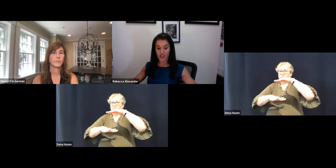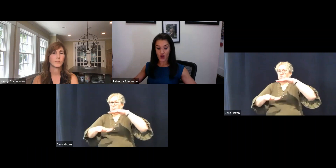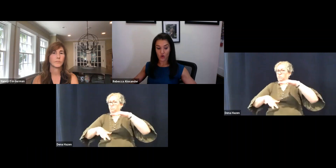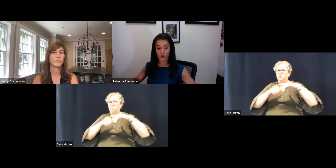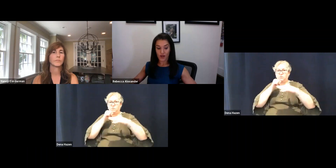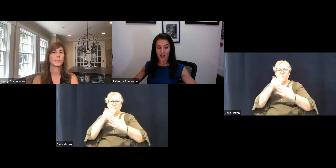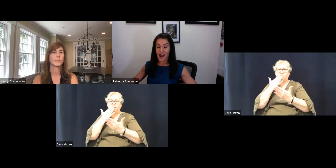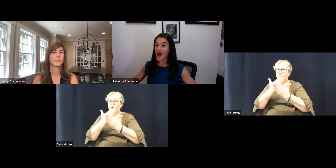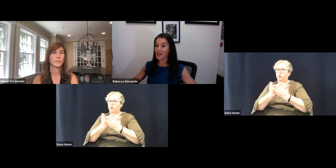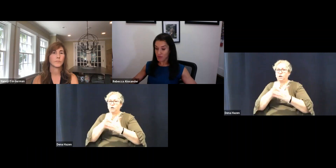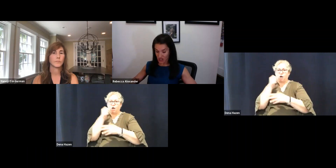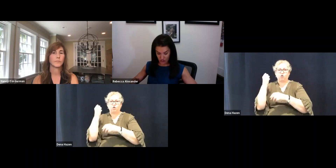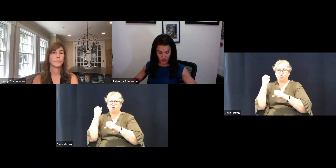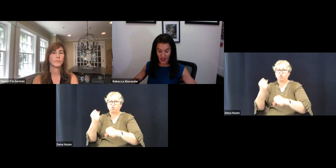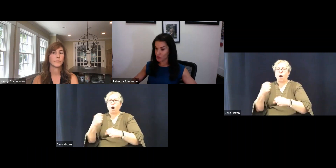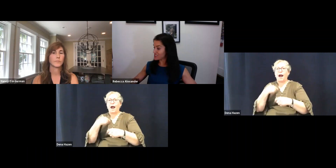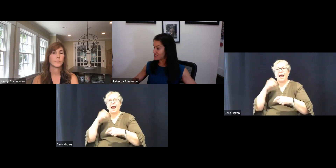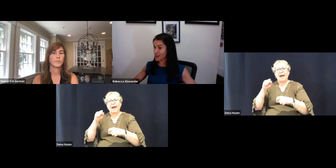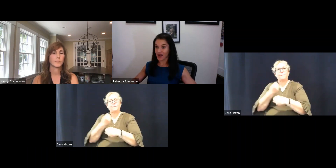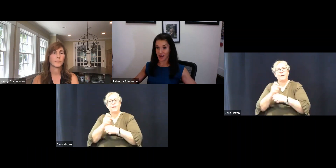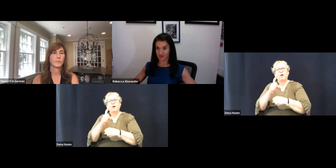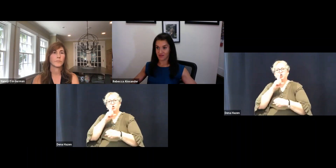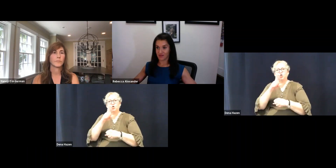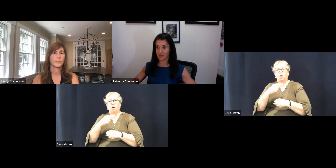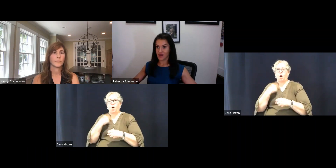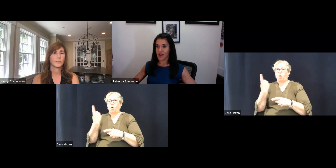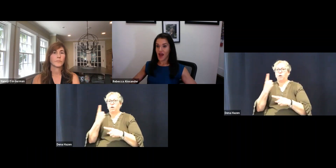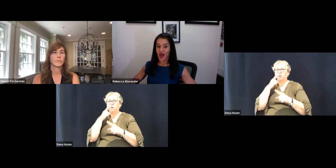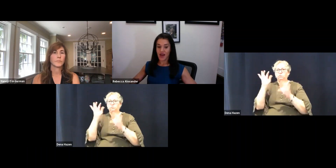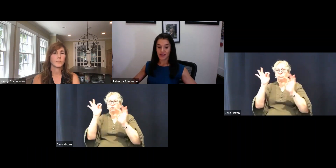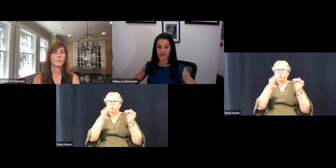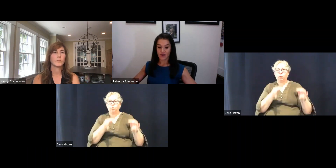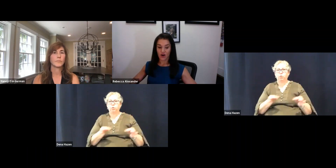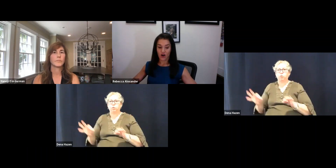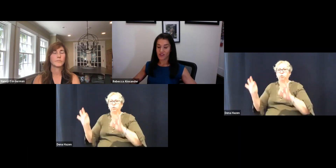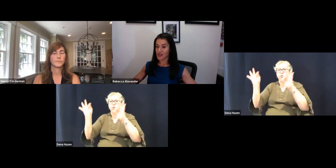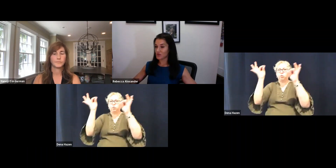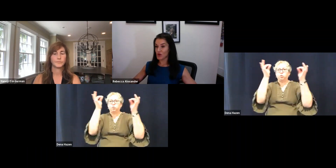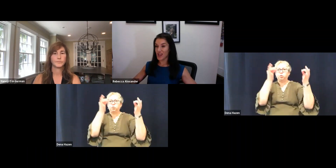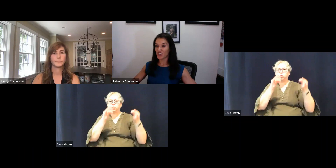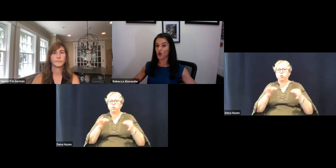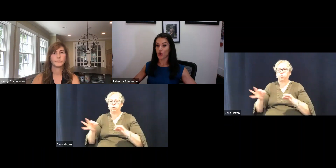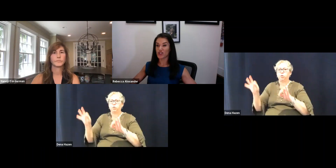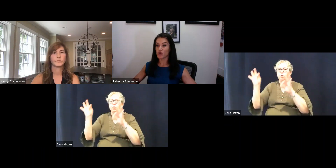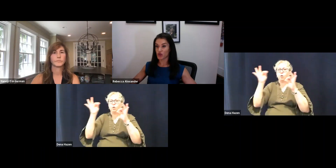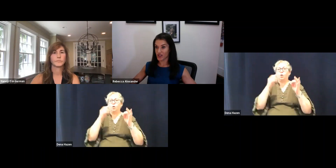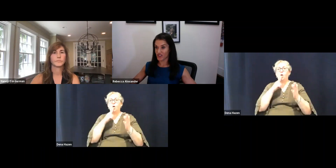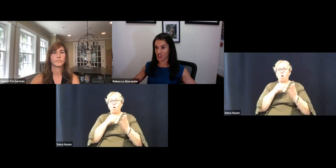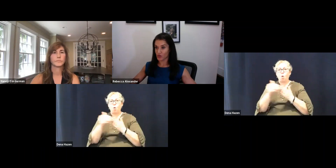And so I had to make sure that I was scanning. And oftentimes we had golden retrievers